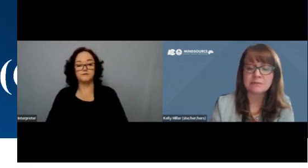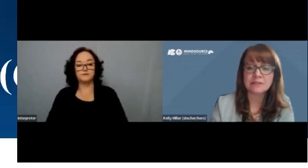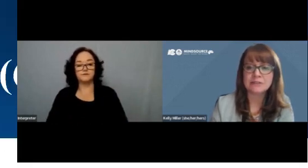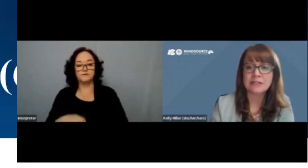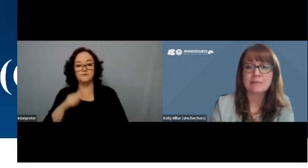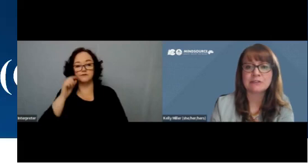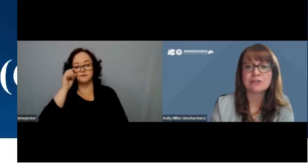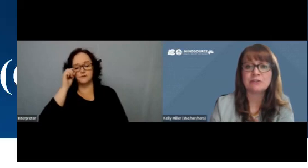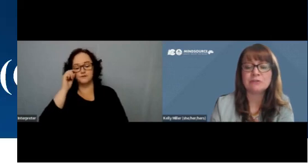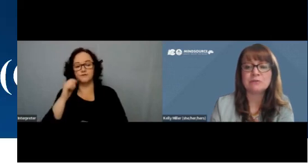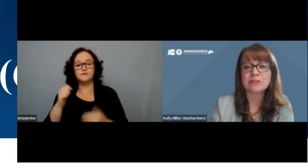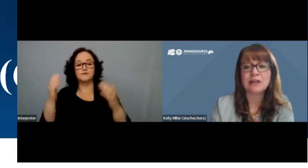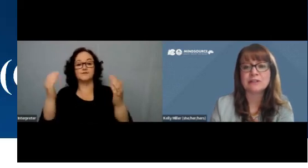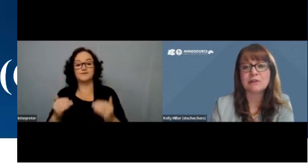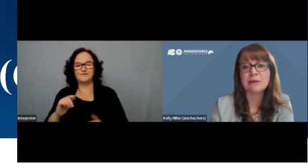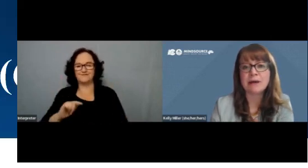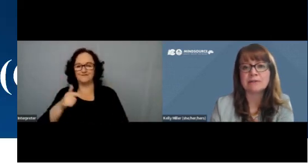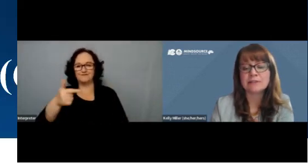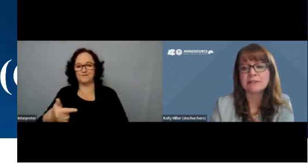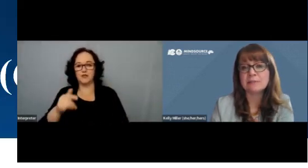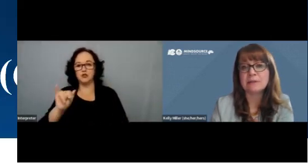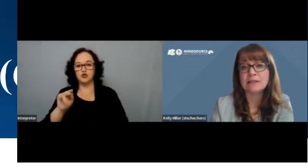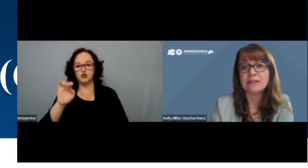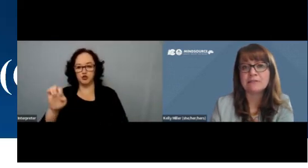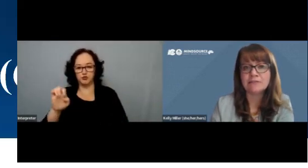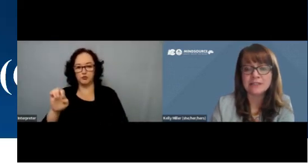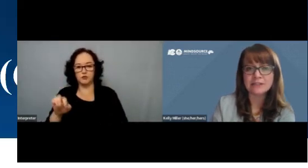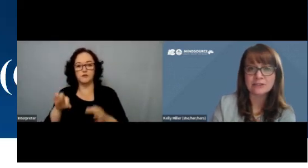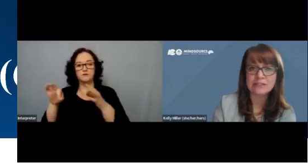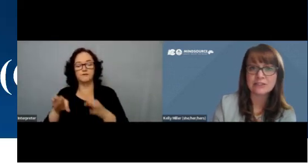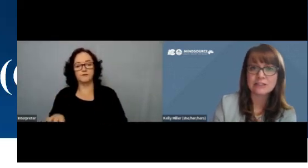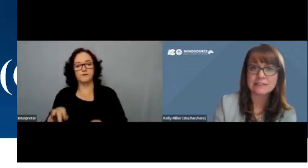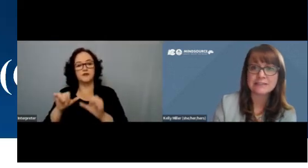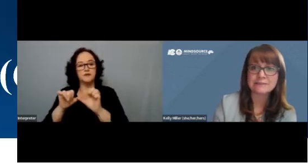will be turning it back to June who will talk about sustainability and funding strategies.